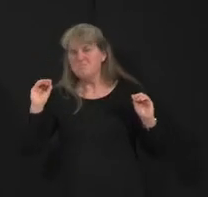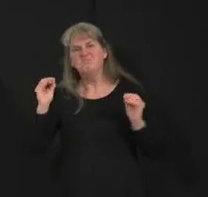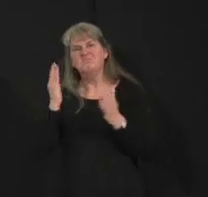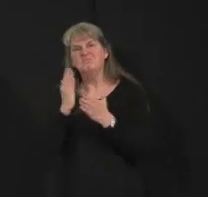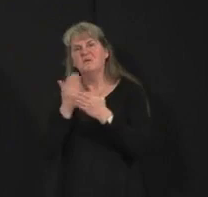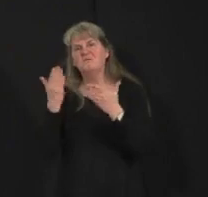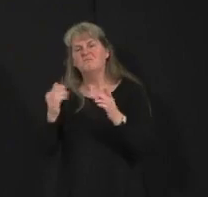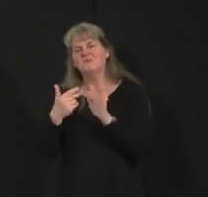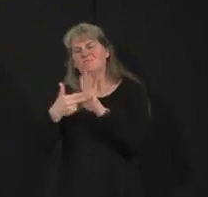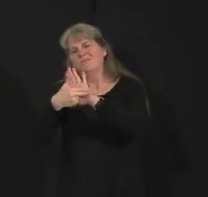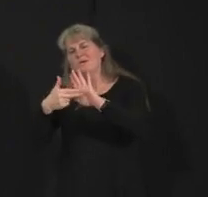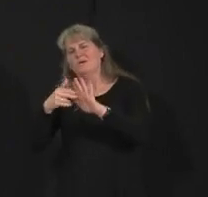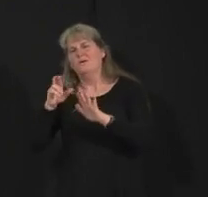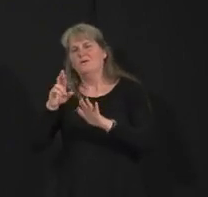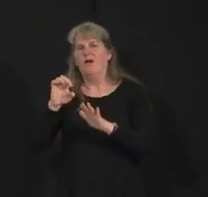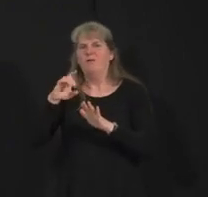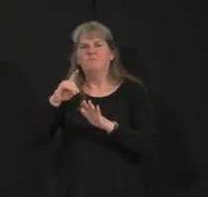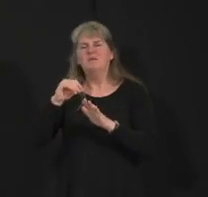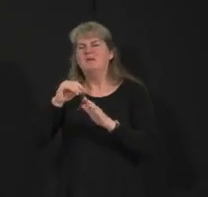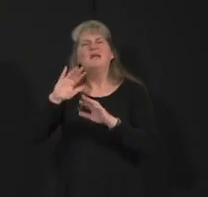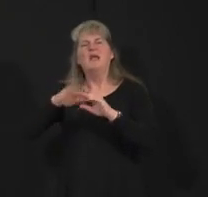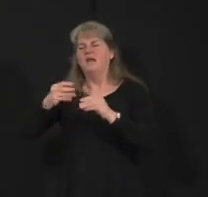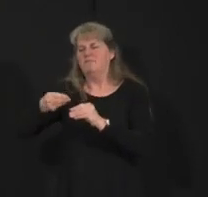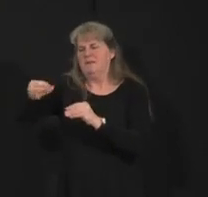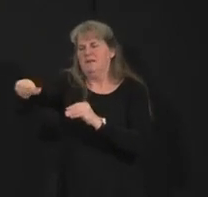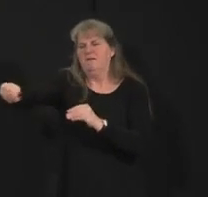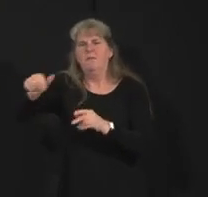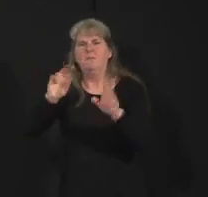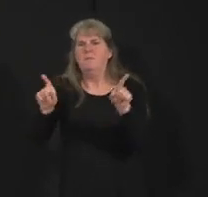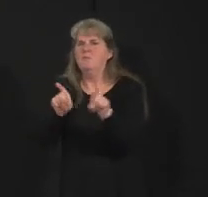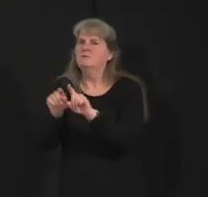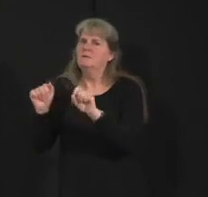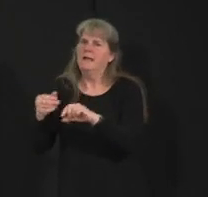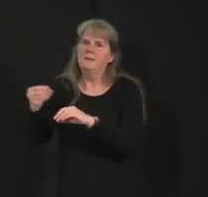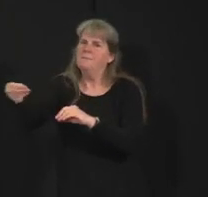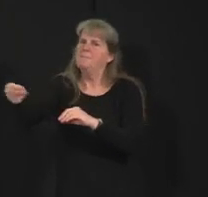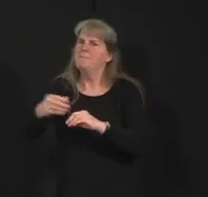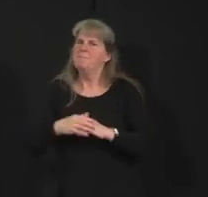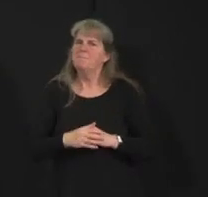person is no longer infectious.